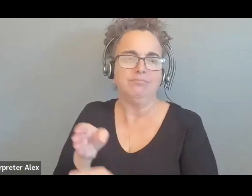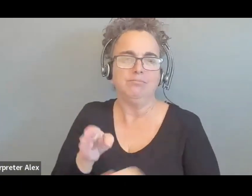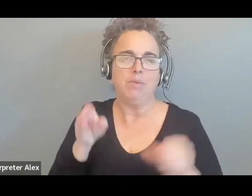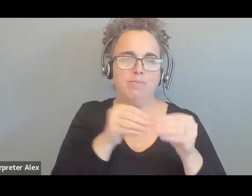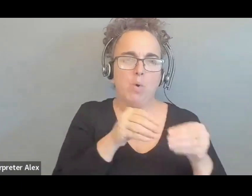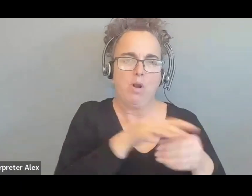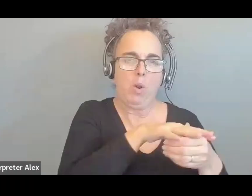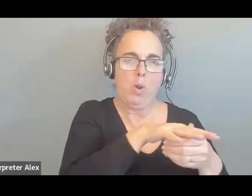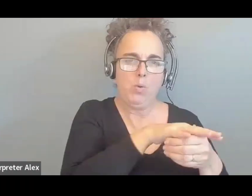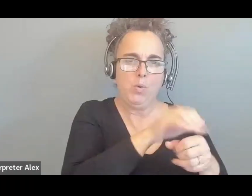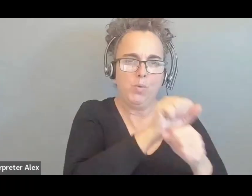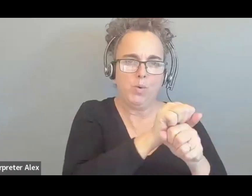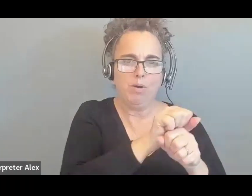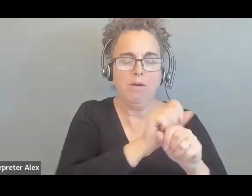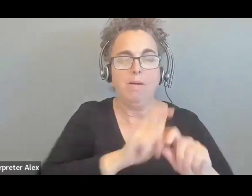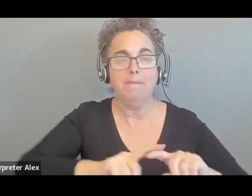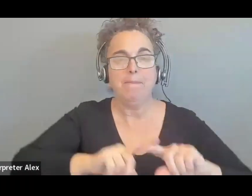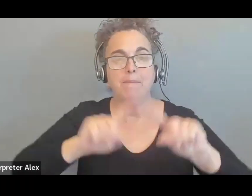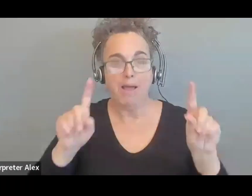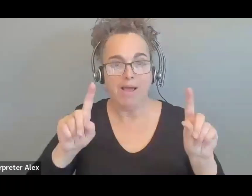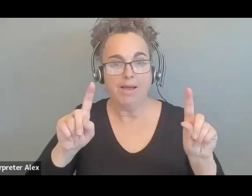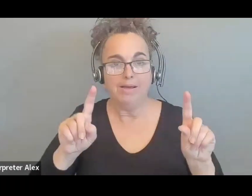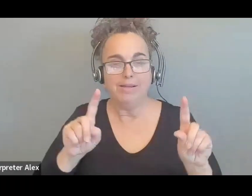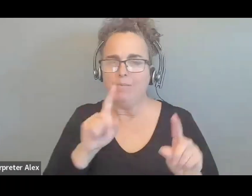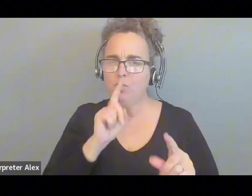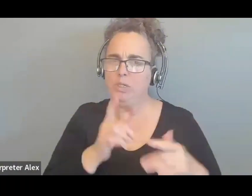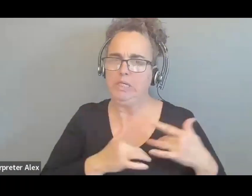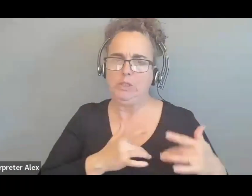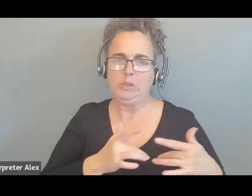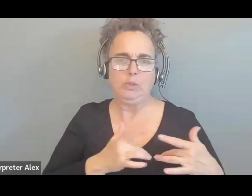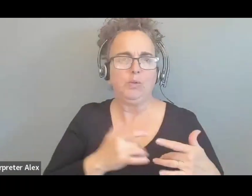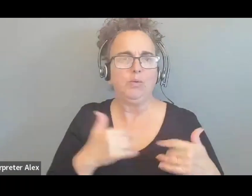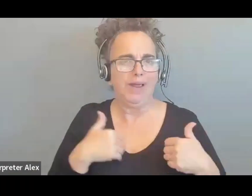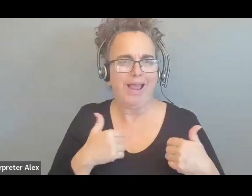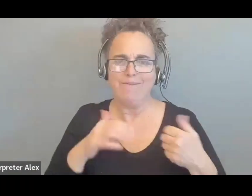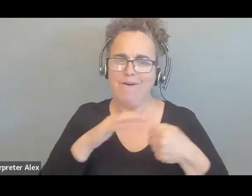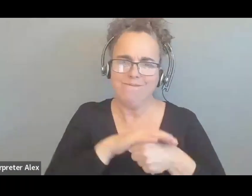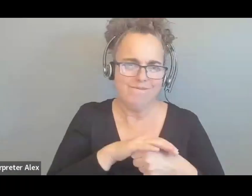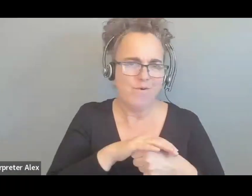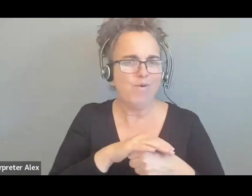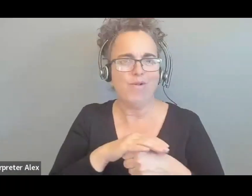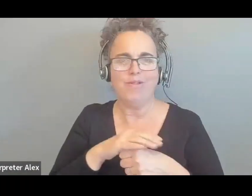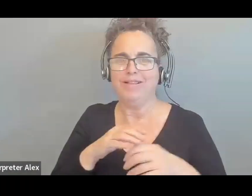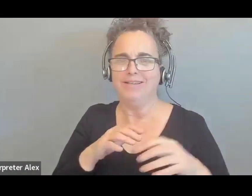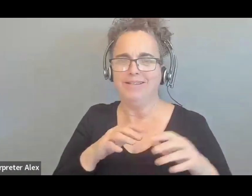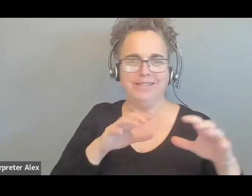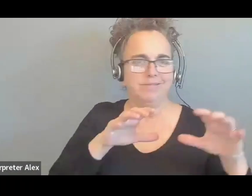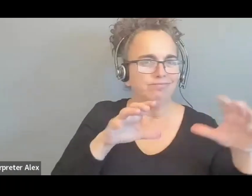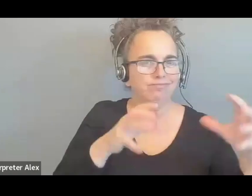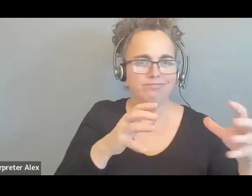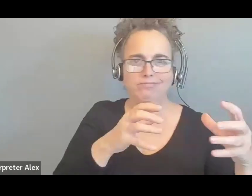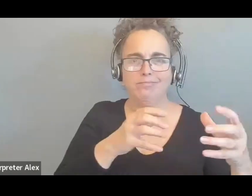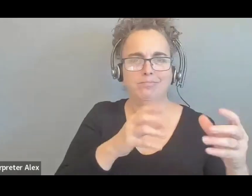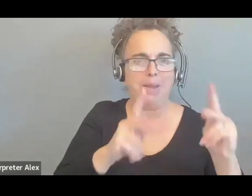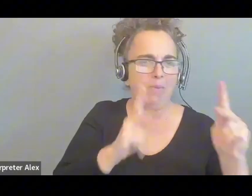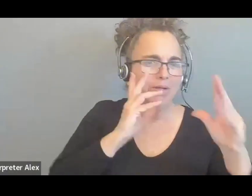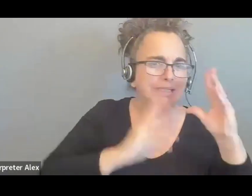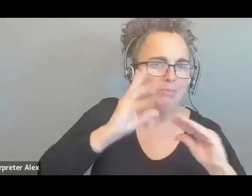But I am very concerned to ensure we have a full pipeline of folks who are ready to rock and confident